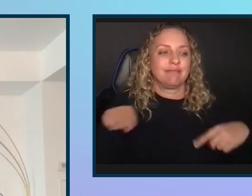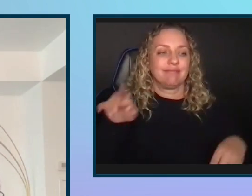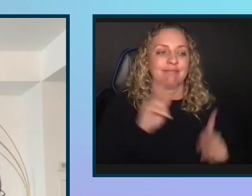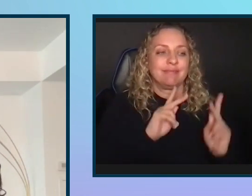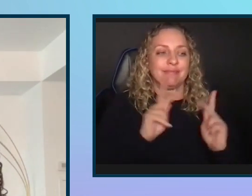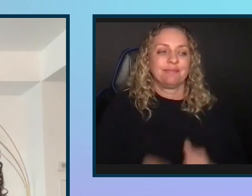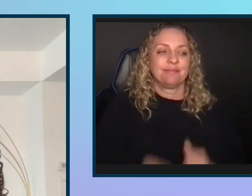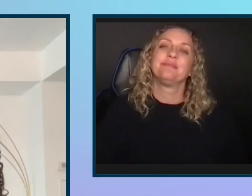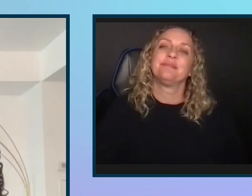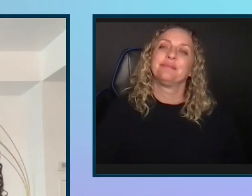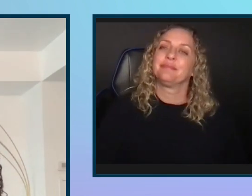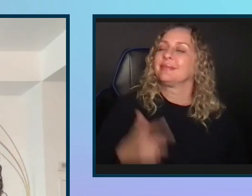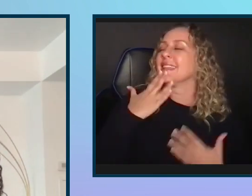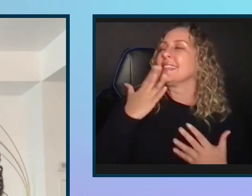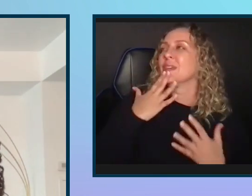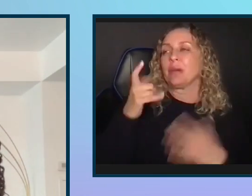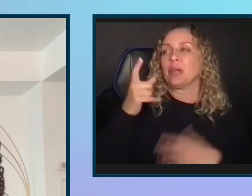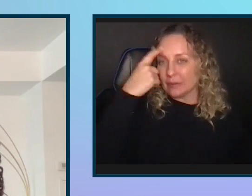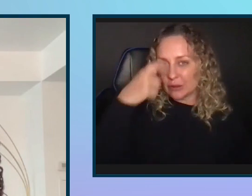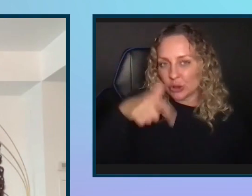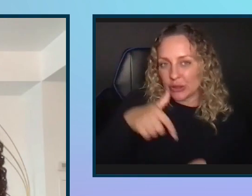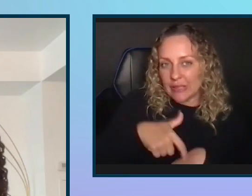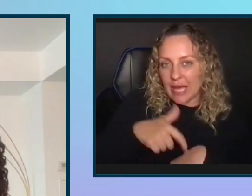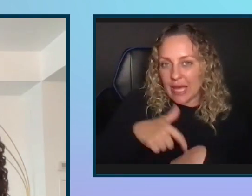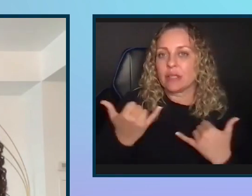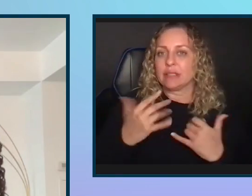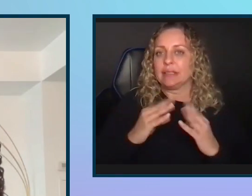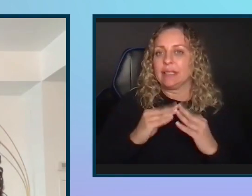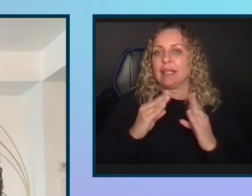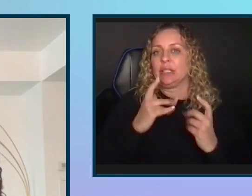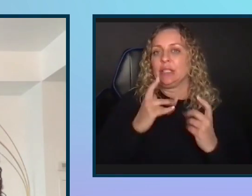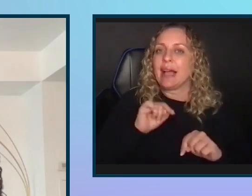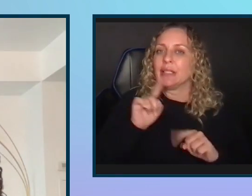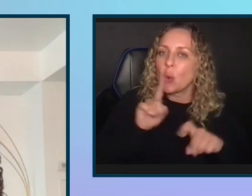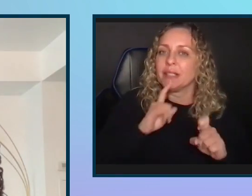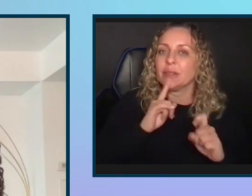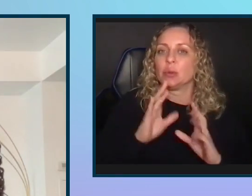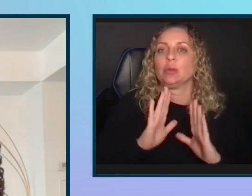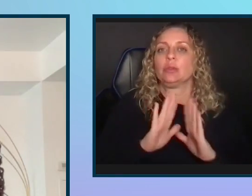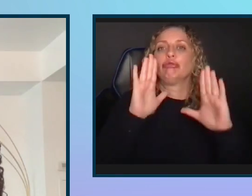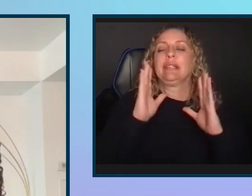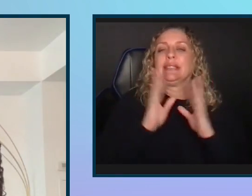I can't thank you enough for your time for this session, for answering the questions, this is just a great session, had a lot of fun with it,